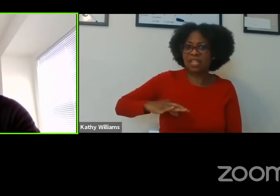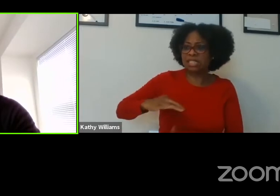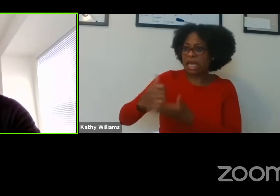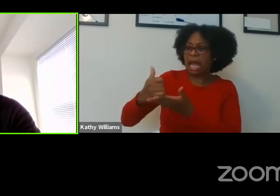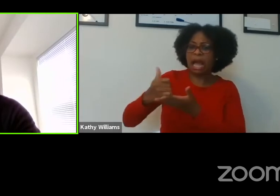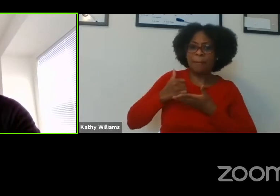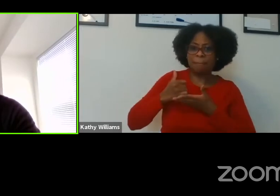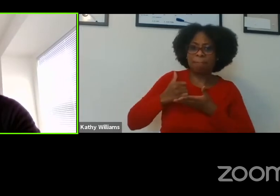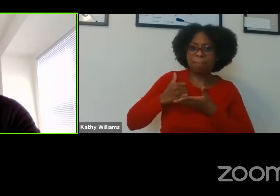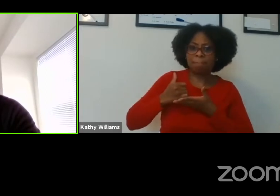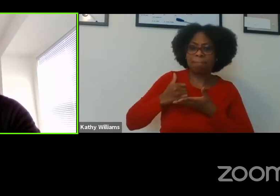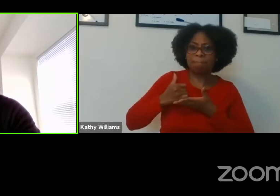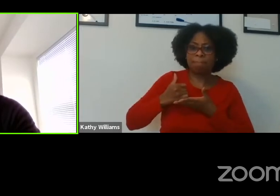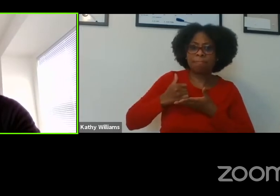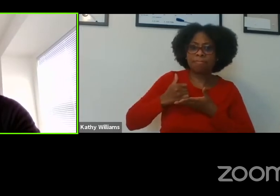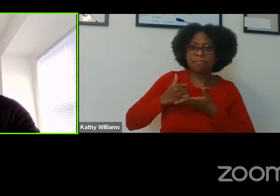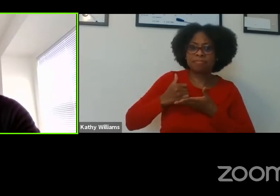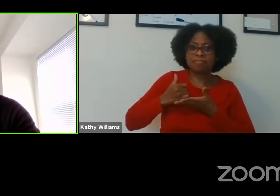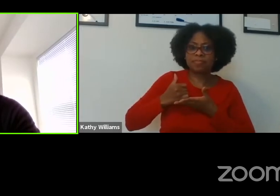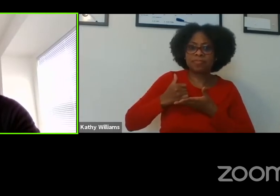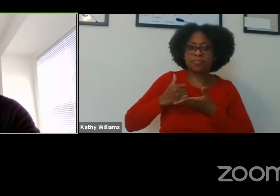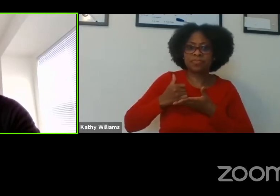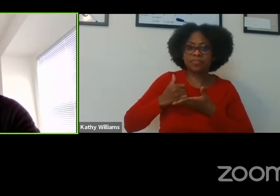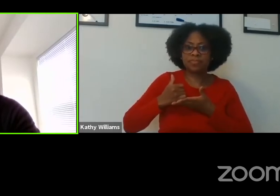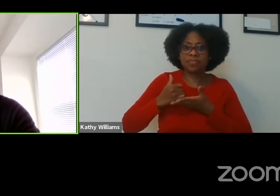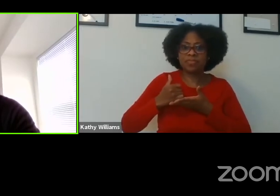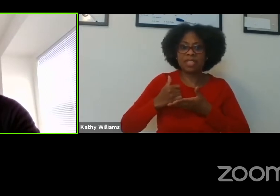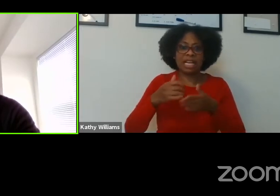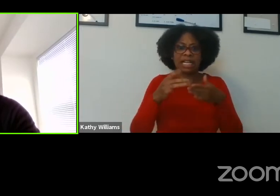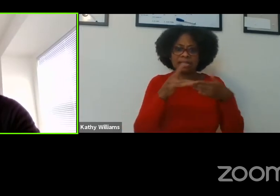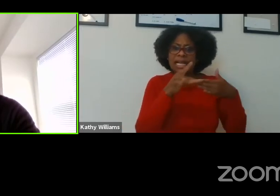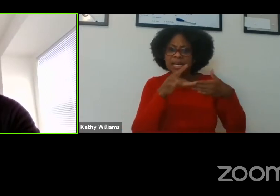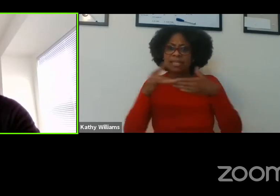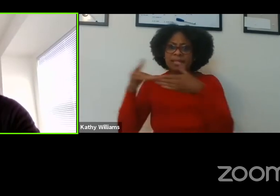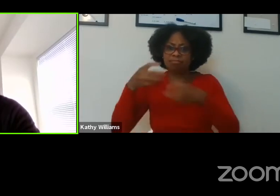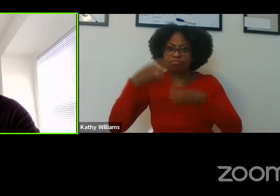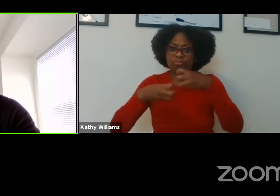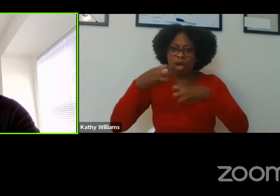to the powers that be that can help me navigate the issues that I was having.